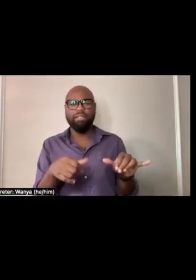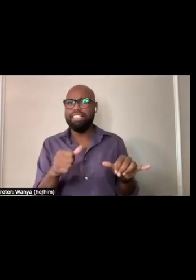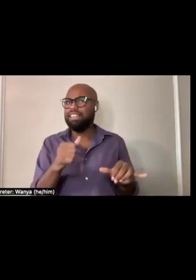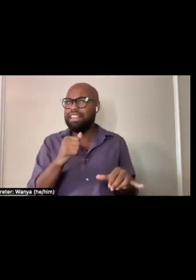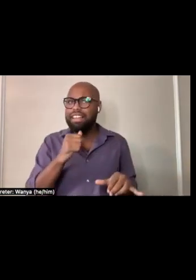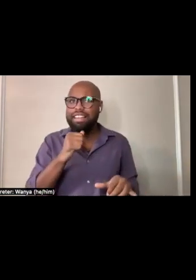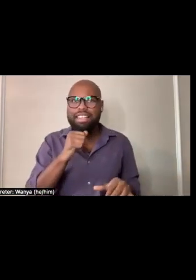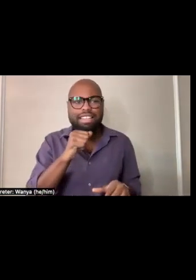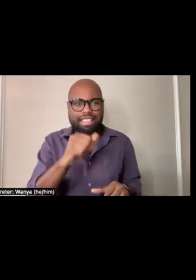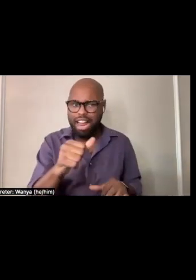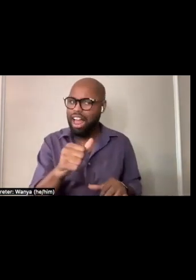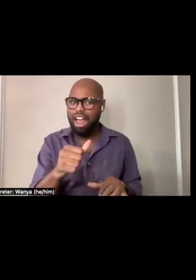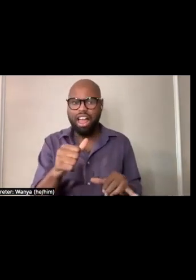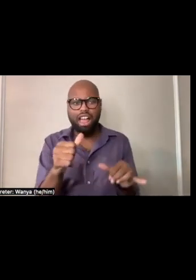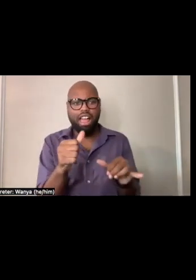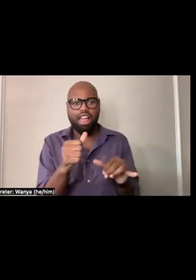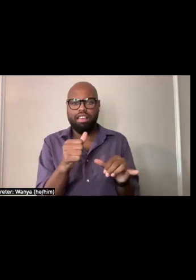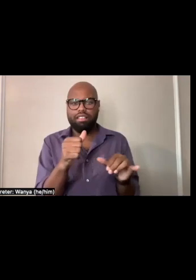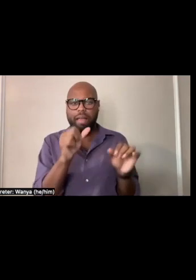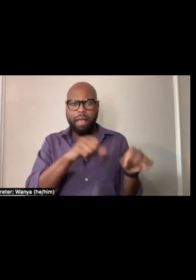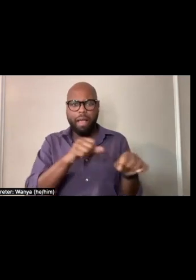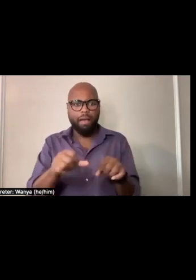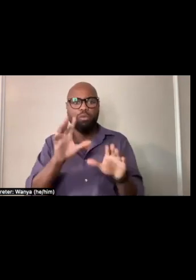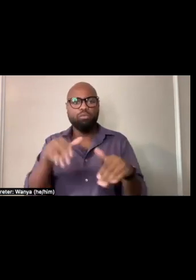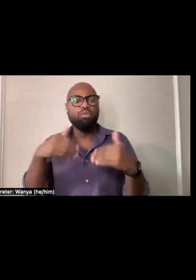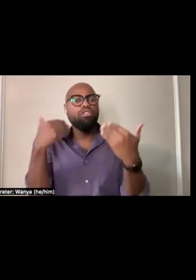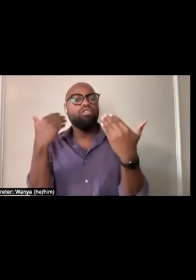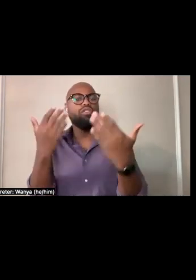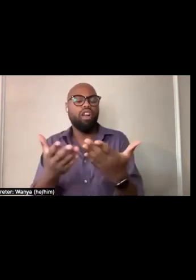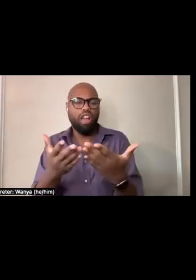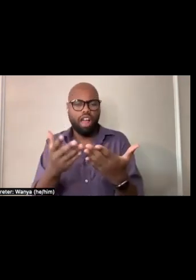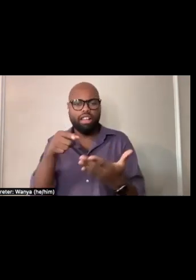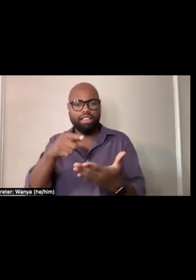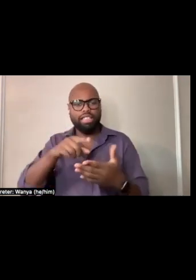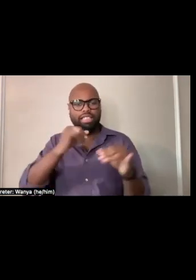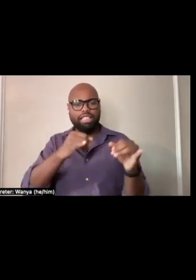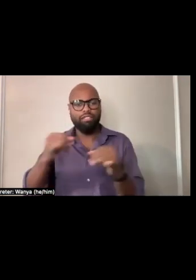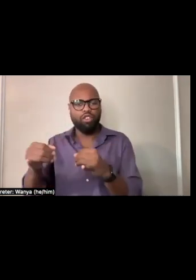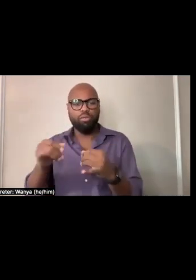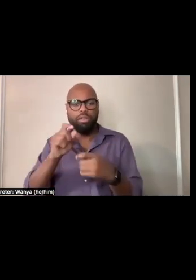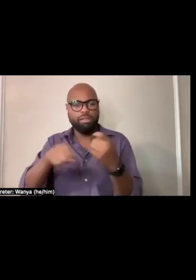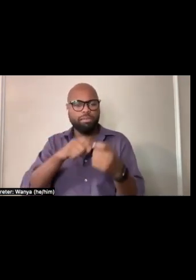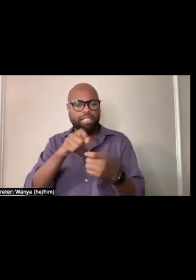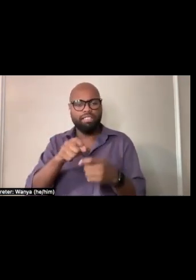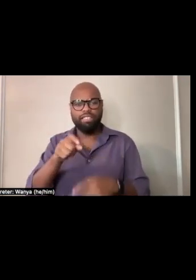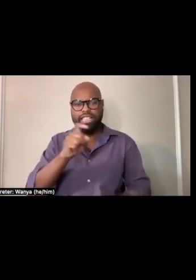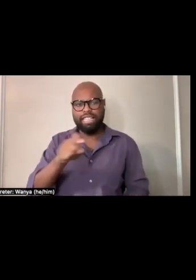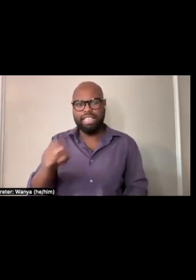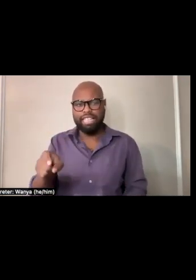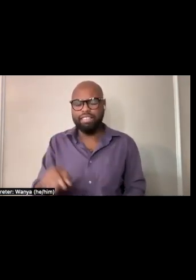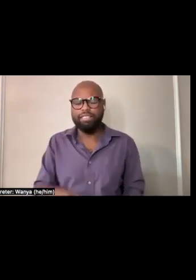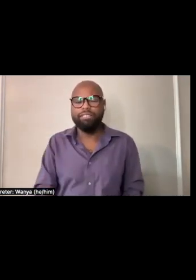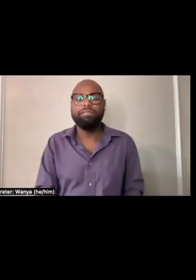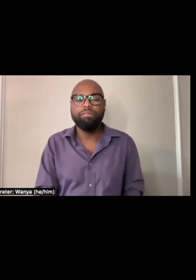provide for individuals with this particular set of needs. So next slide, please, So the public health team that